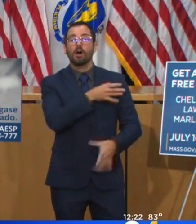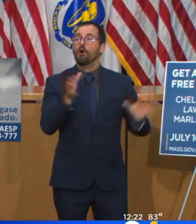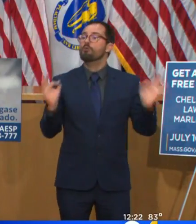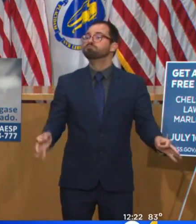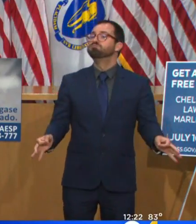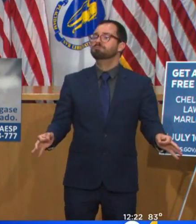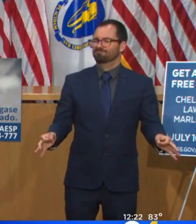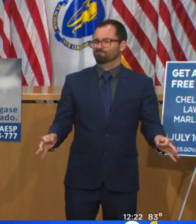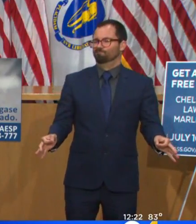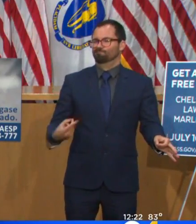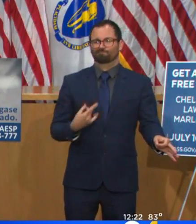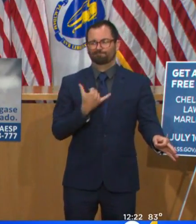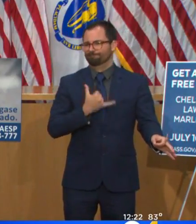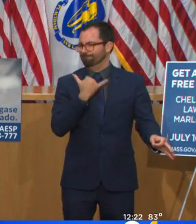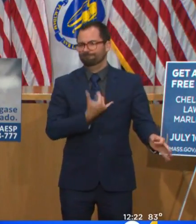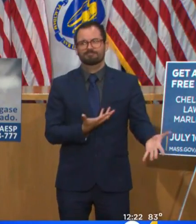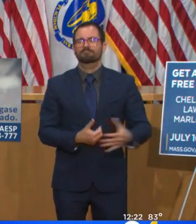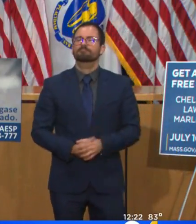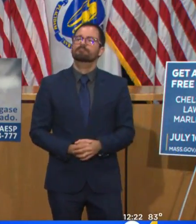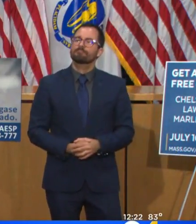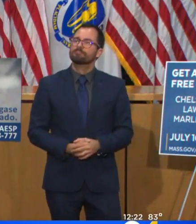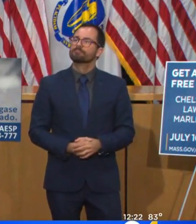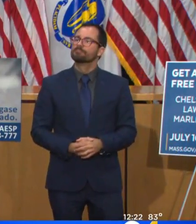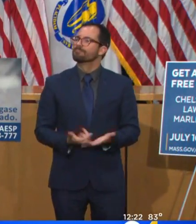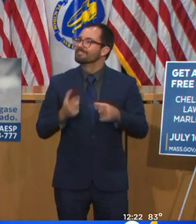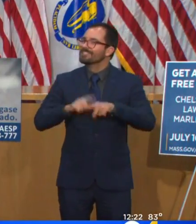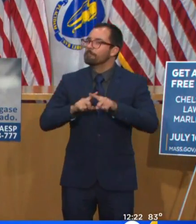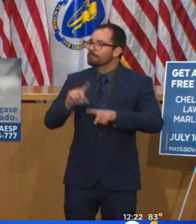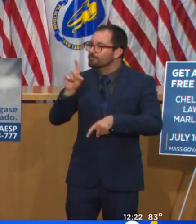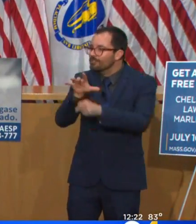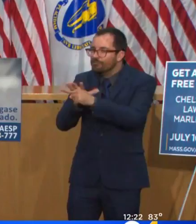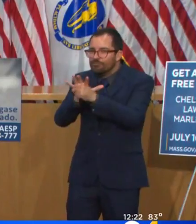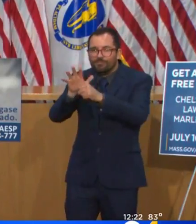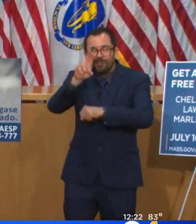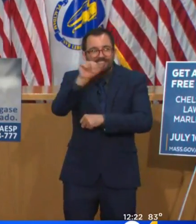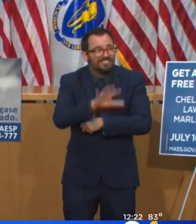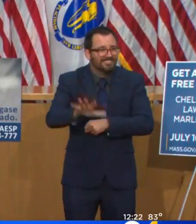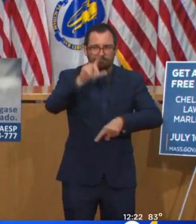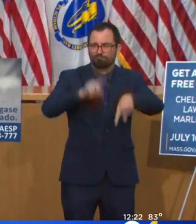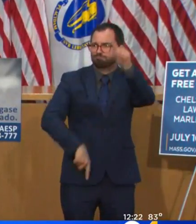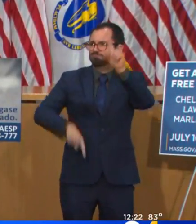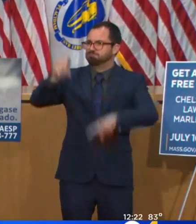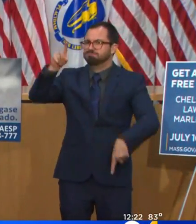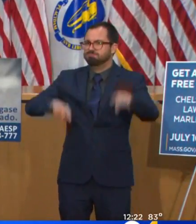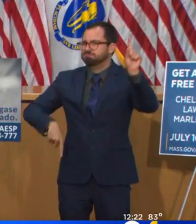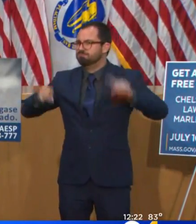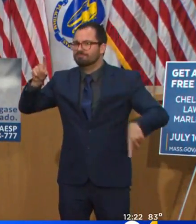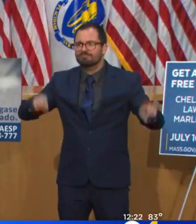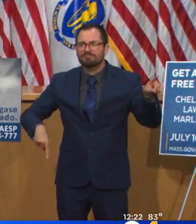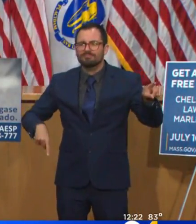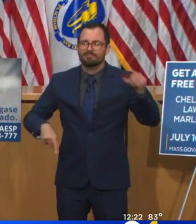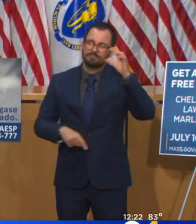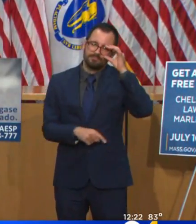MILLION IN RESOURCES. MOST OF WHICH WAS FEDERAL. IT WAS AVAILABLE TO SUPPORT COMMUNITIES AND SCHOOL DISTRICTS. AS THEY WENT THROUGH THE PROCESS OF FIGURING OUT HOW TO DEVELOP THE PLANS.